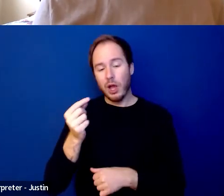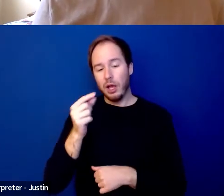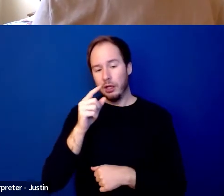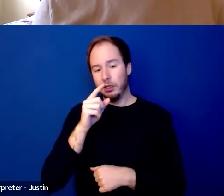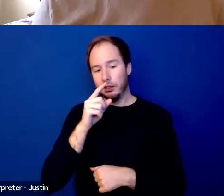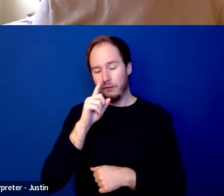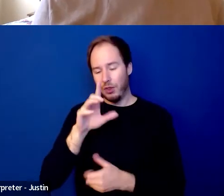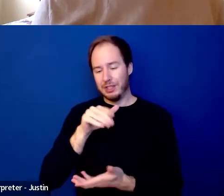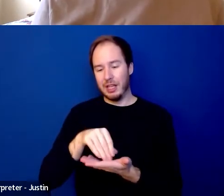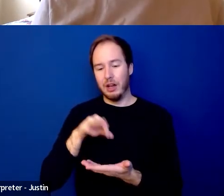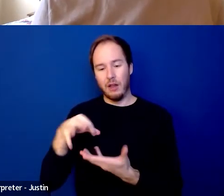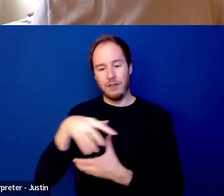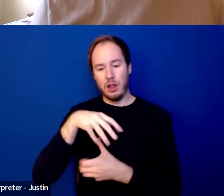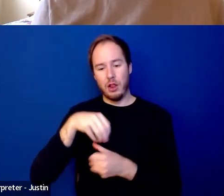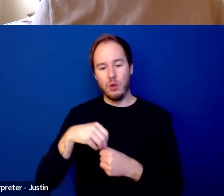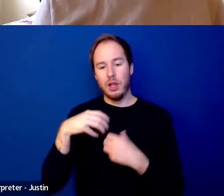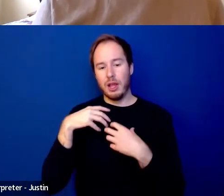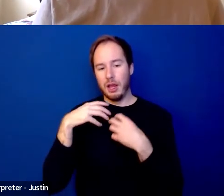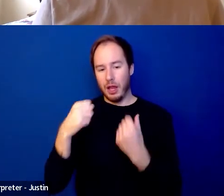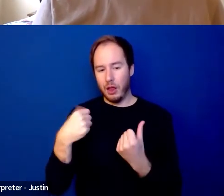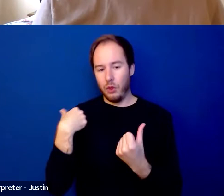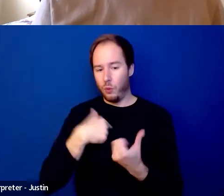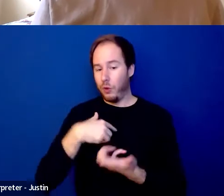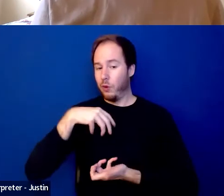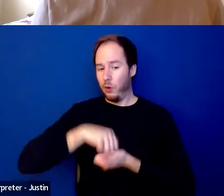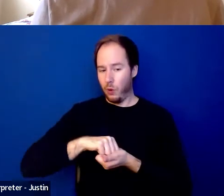is that we work with some of the